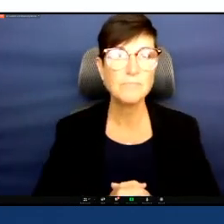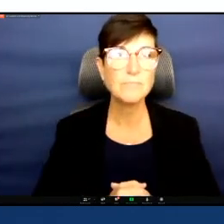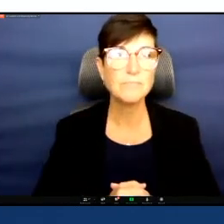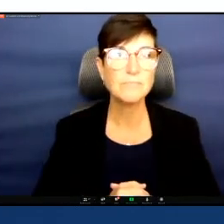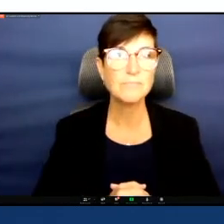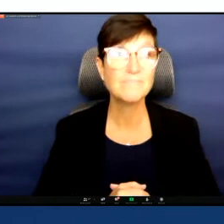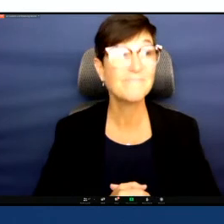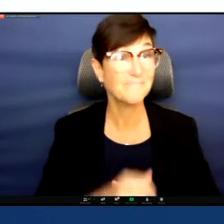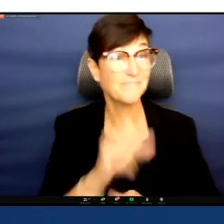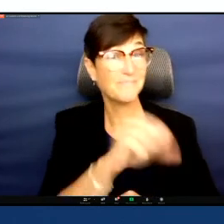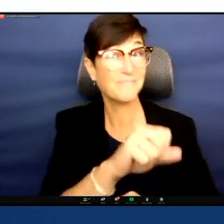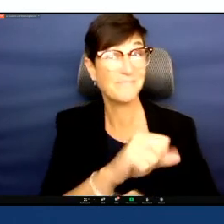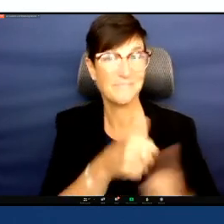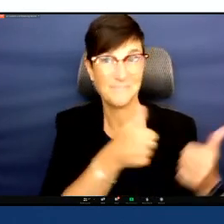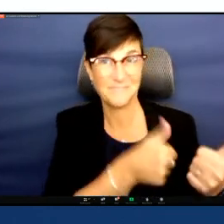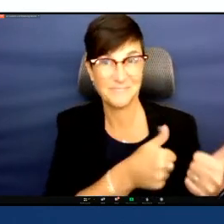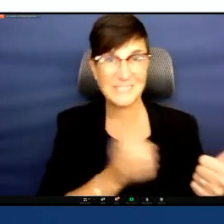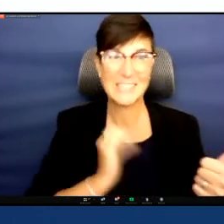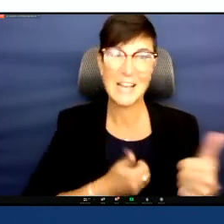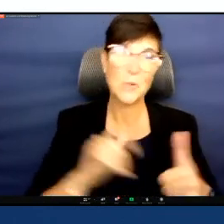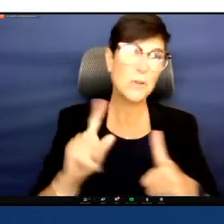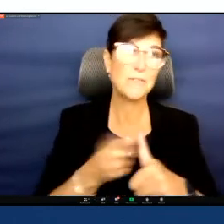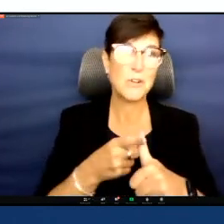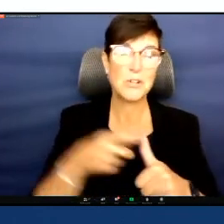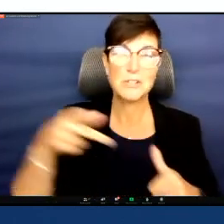question, right on point with what Amanda had discussed,